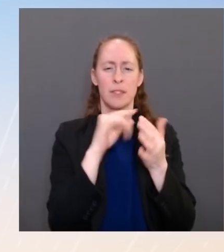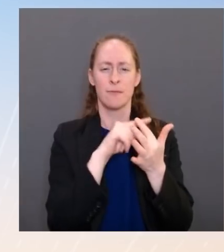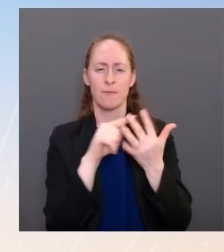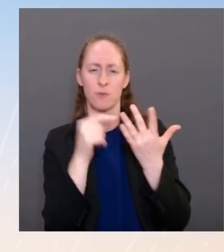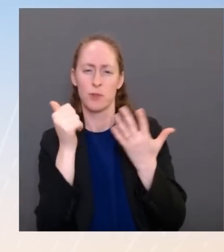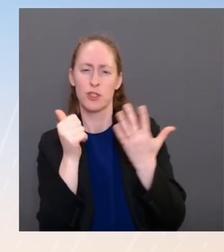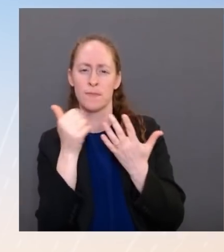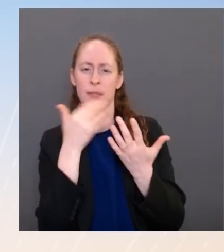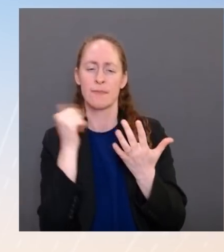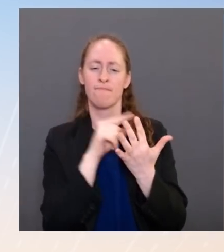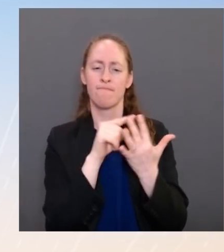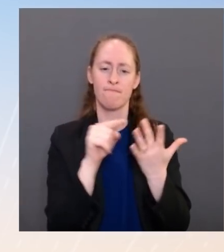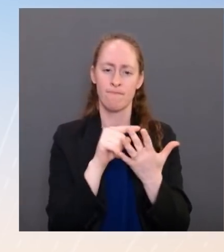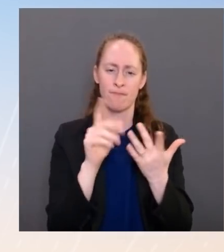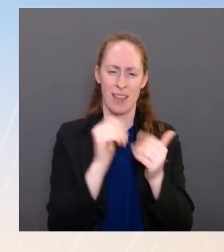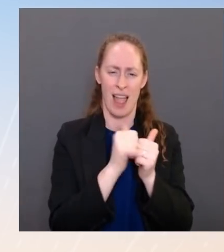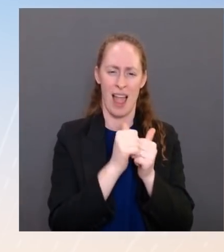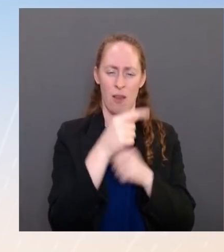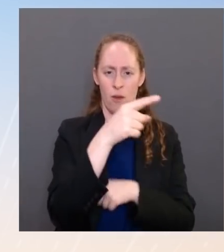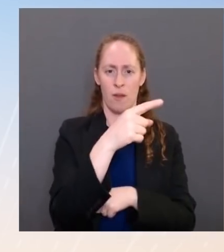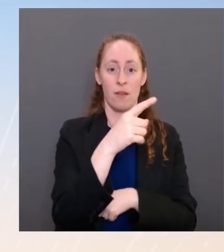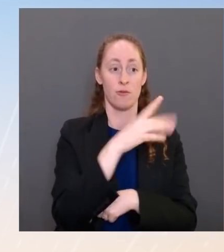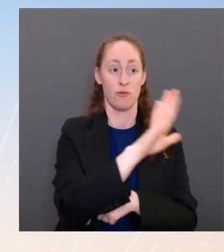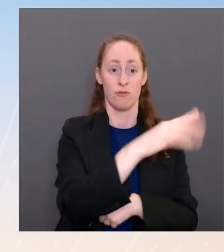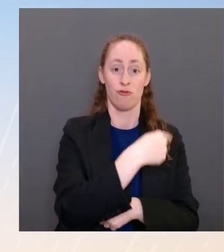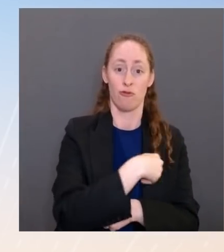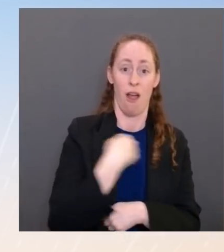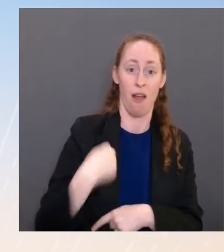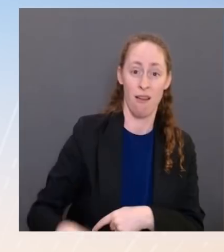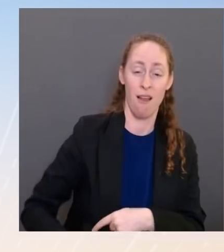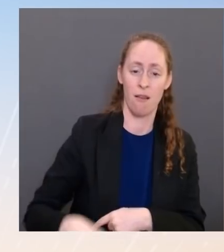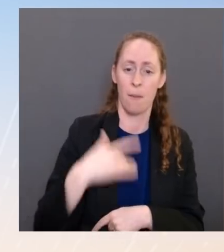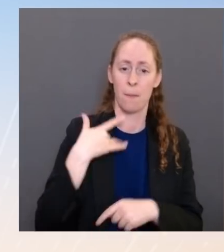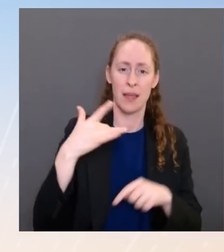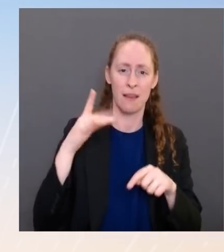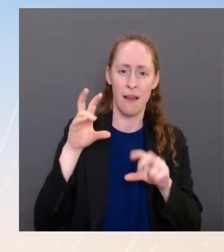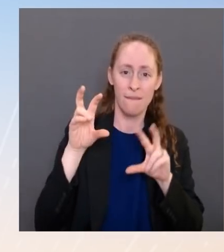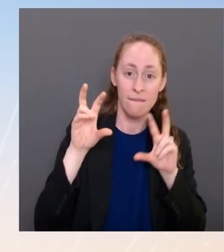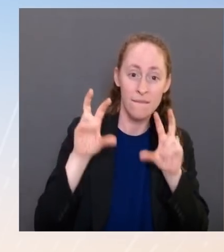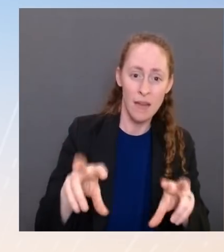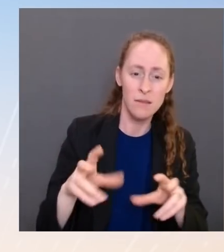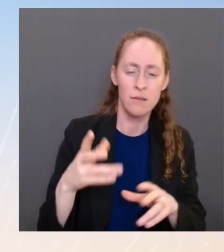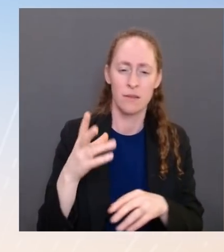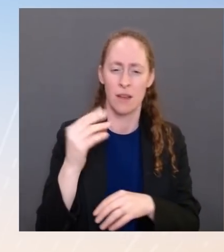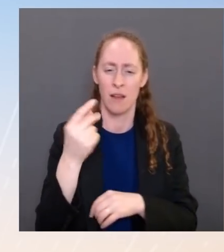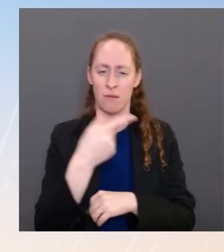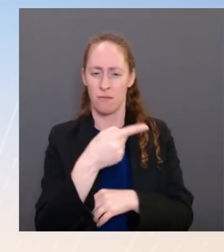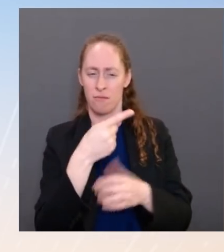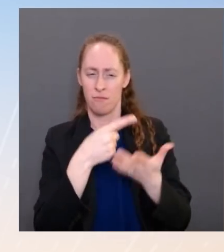which we've obviously been clear about our issues with. And we have -- but we are -- we are continuing to review